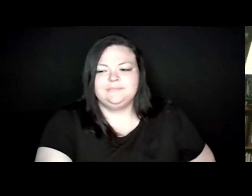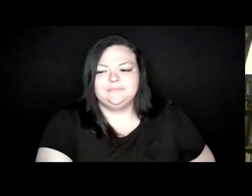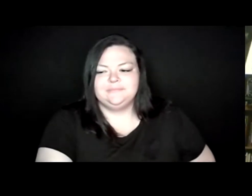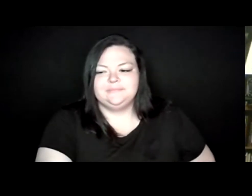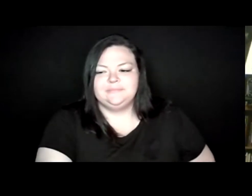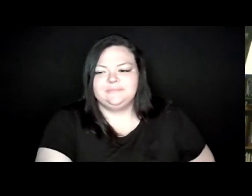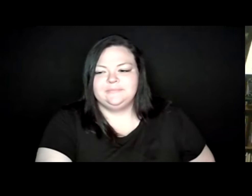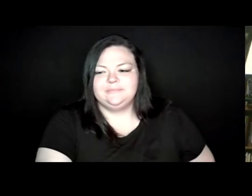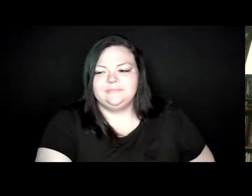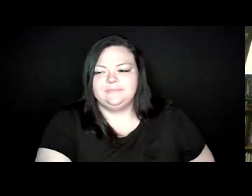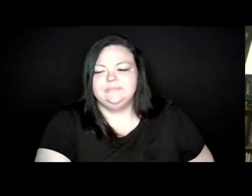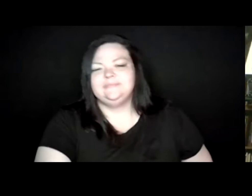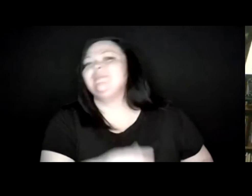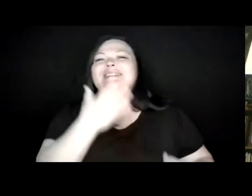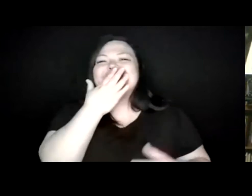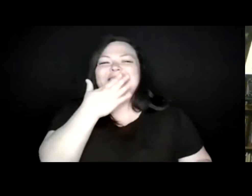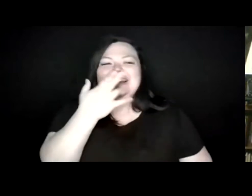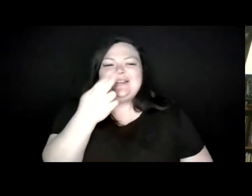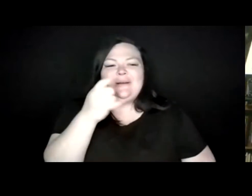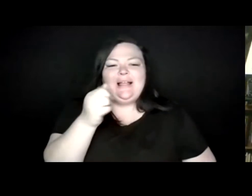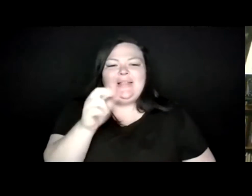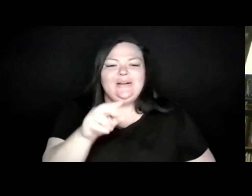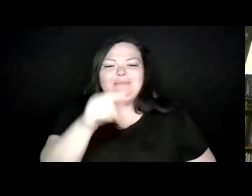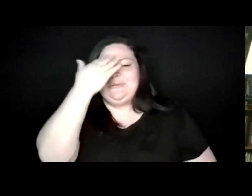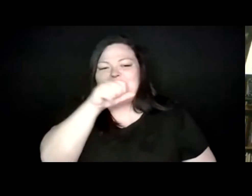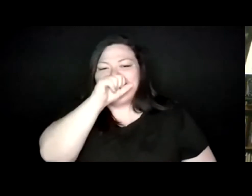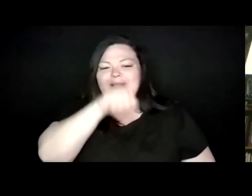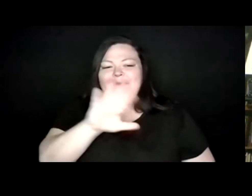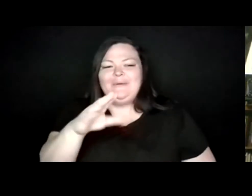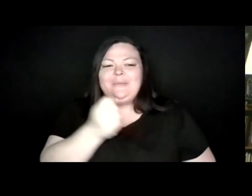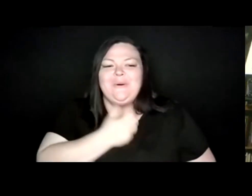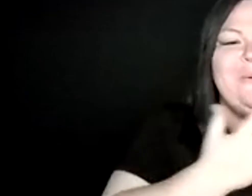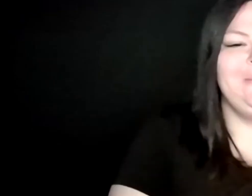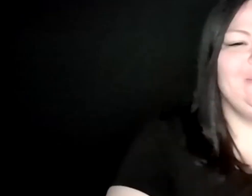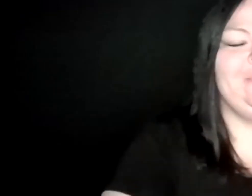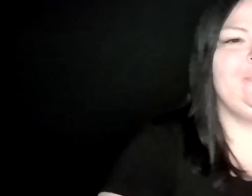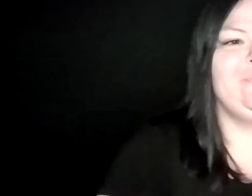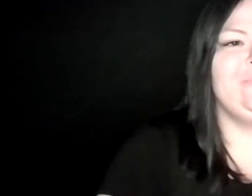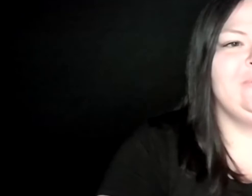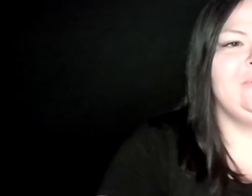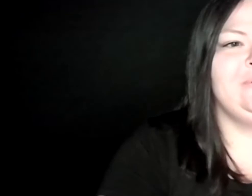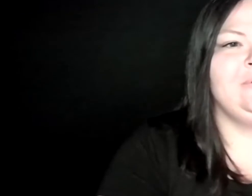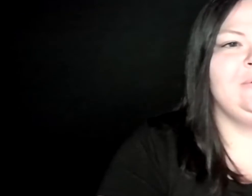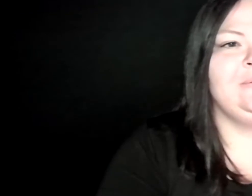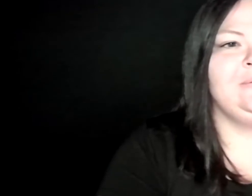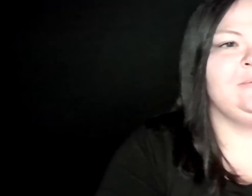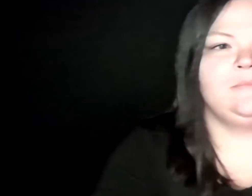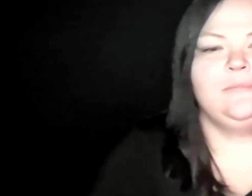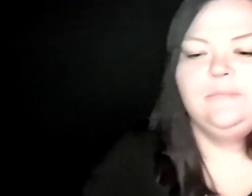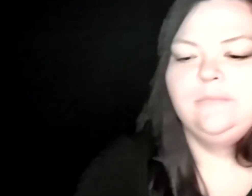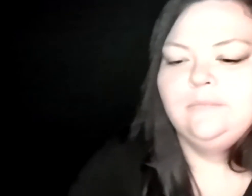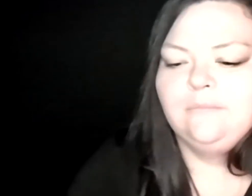Thank you so much, Heather, you know I love your poems, um, our next poet is Pamela K.